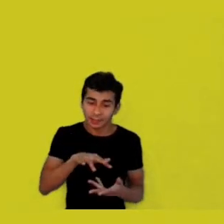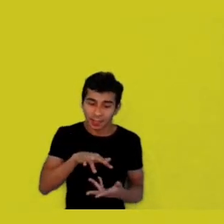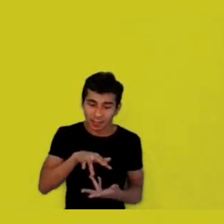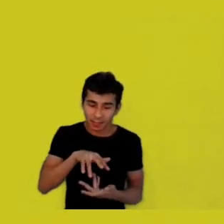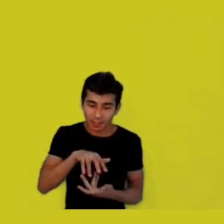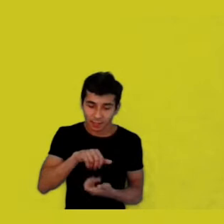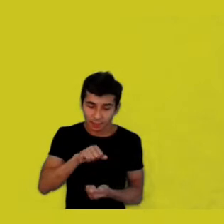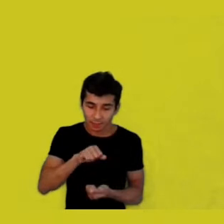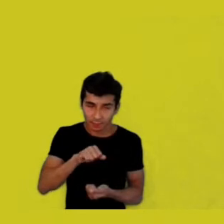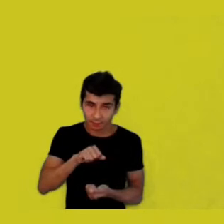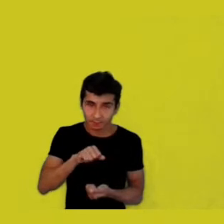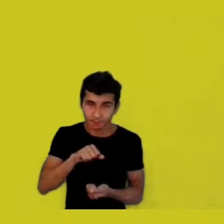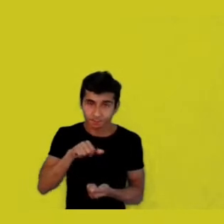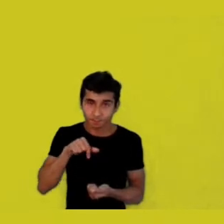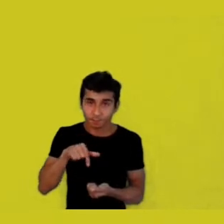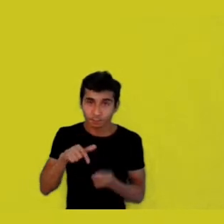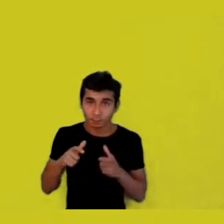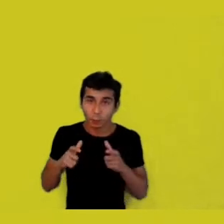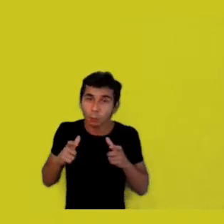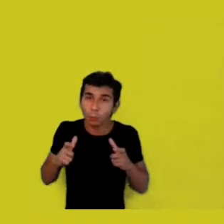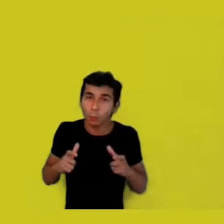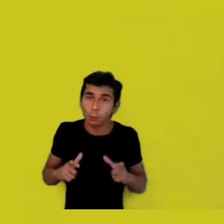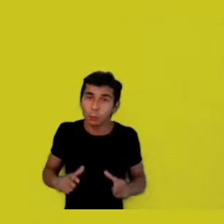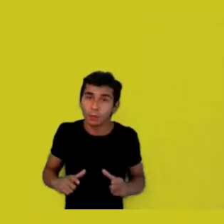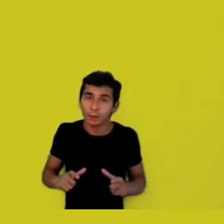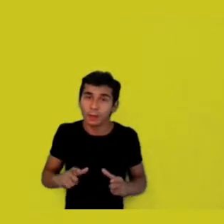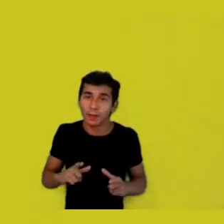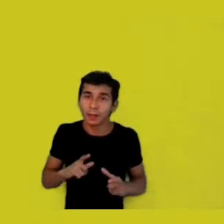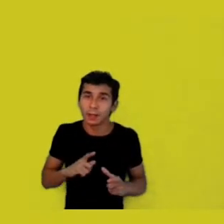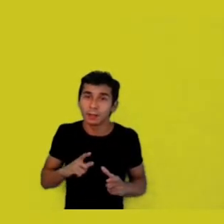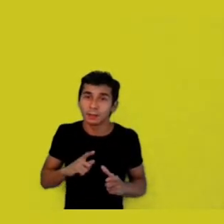that secrets what cannot be seen,